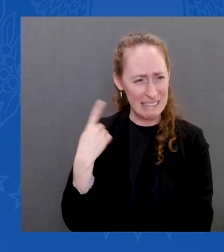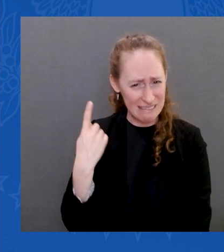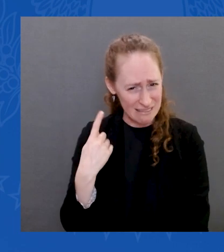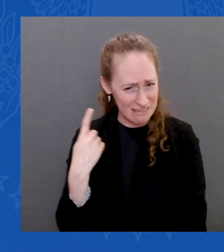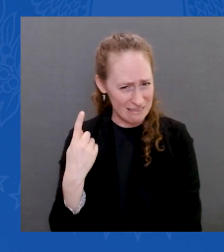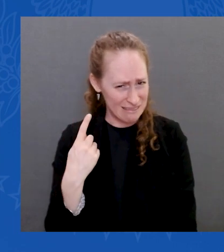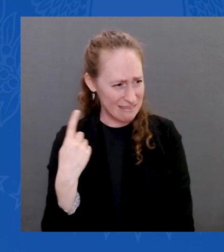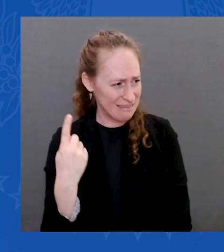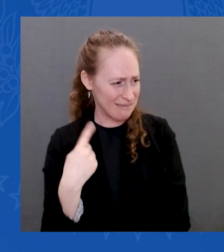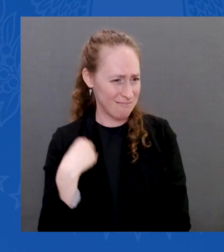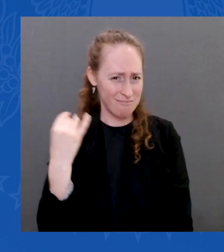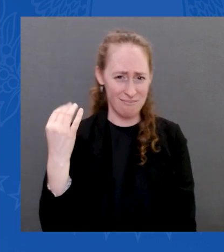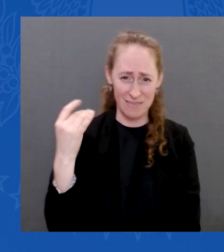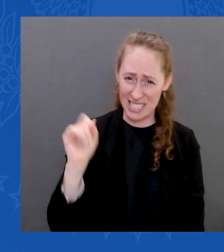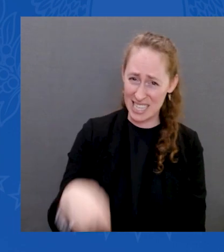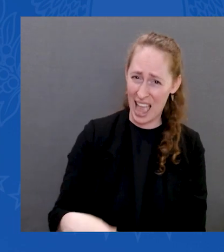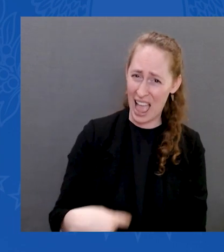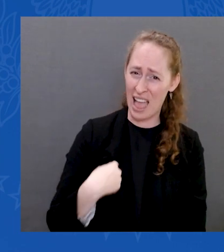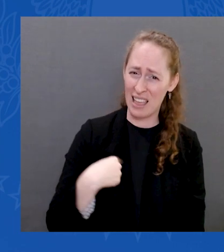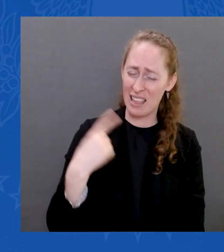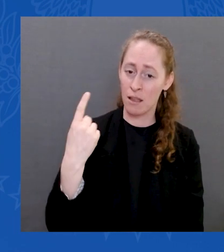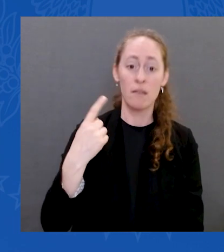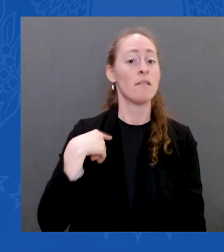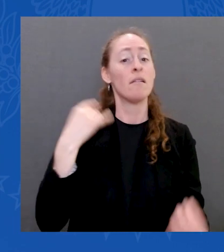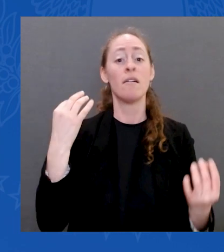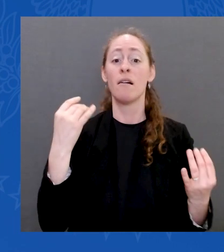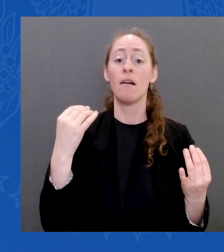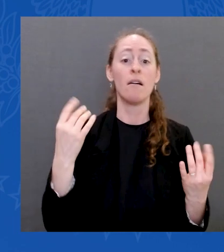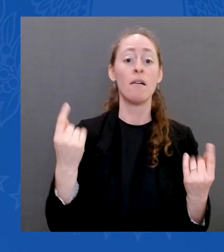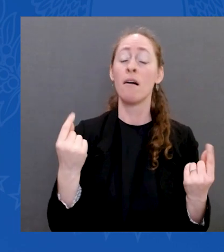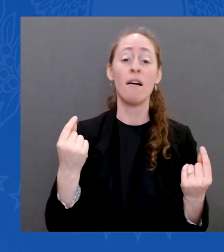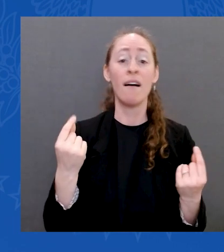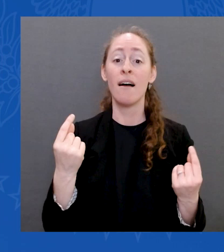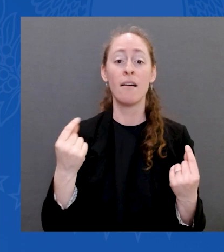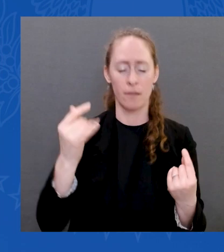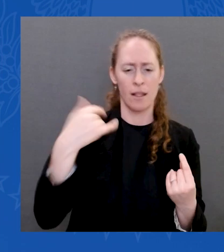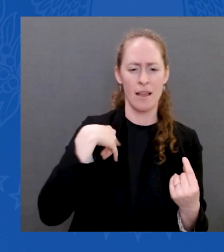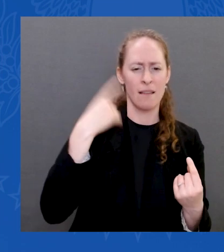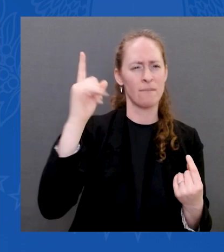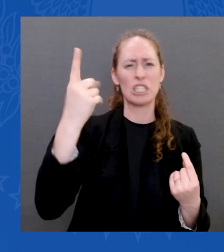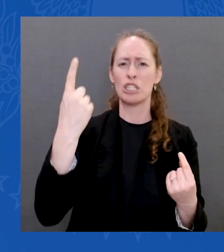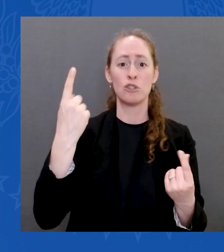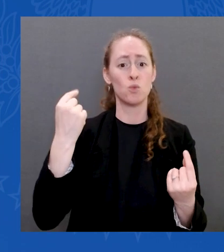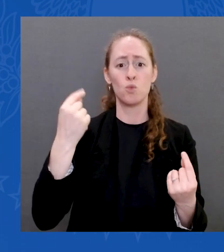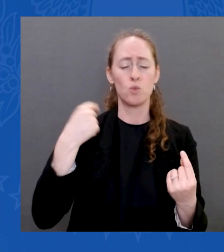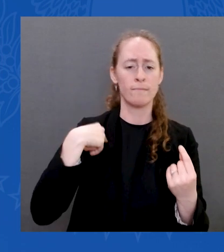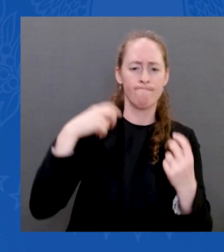was to speak to a professor in Dr. Ingersoll, who was one of those professors who was my --